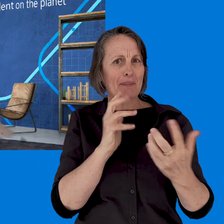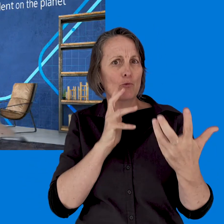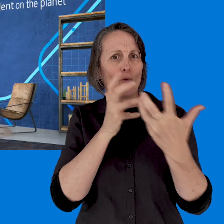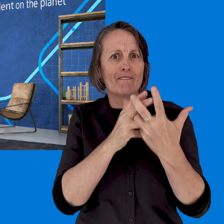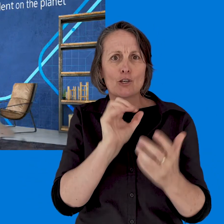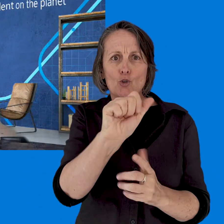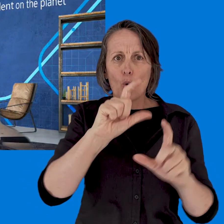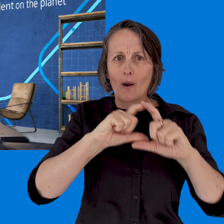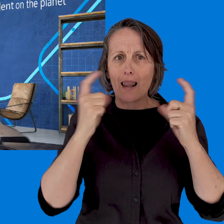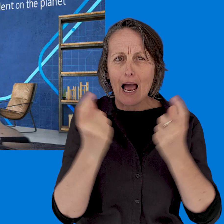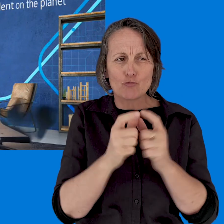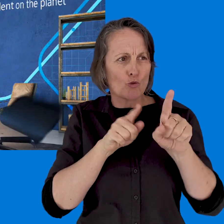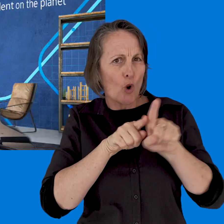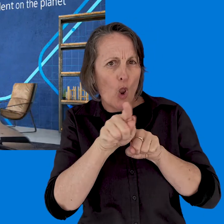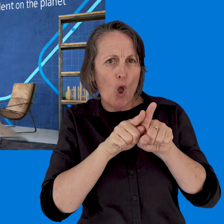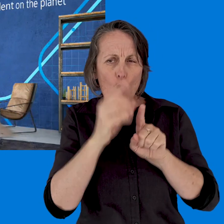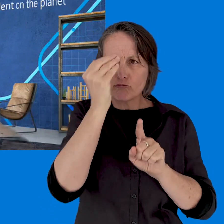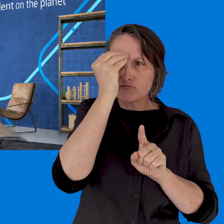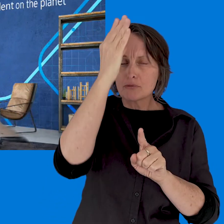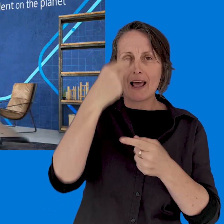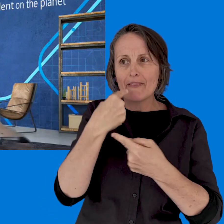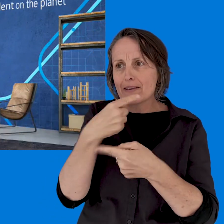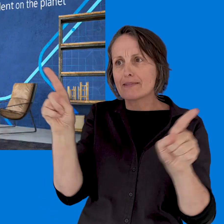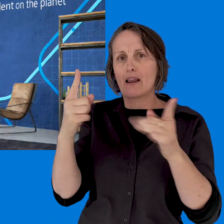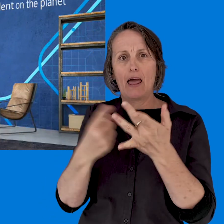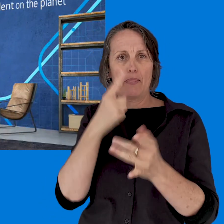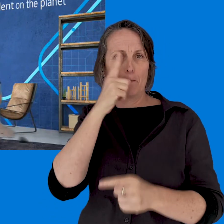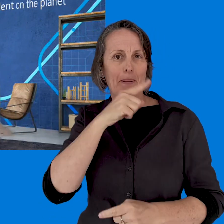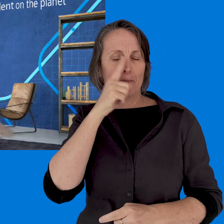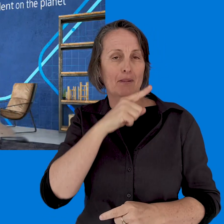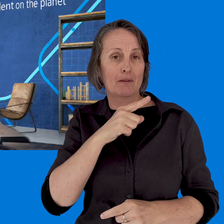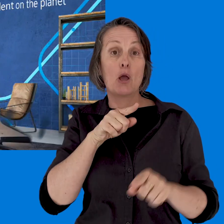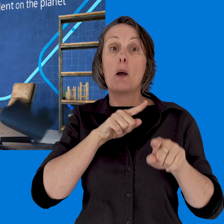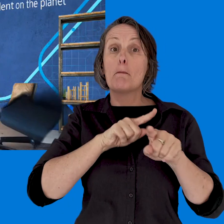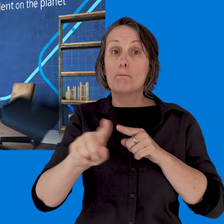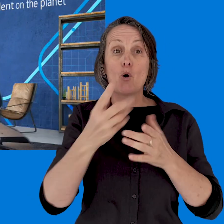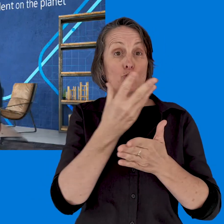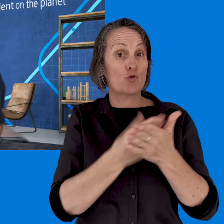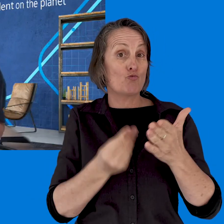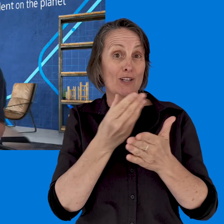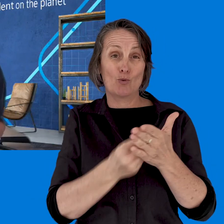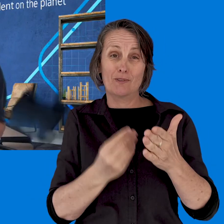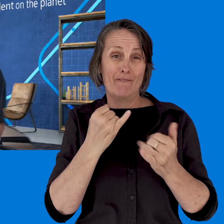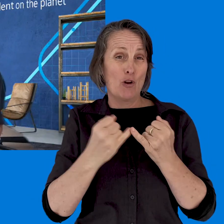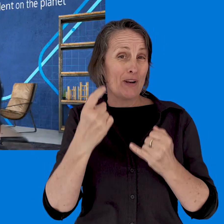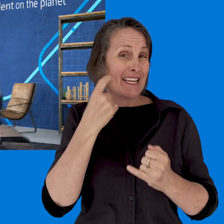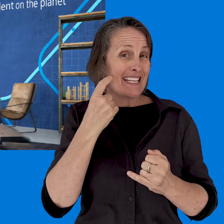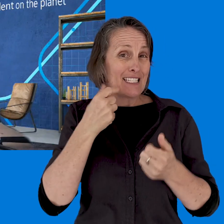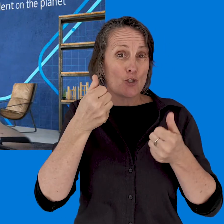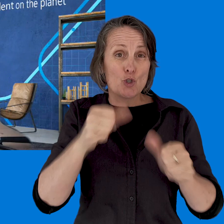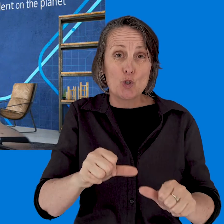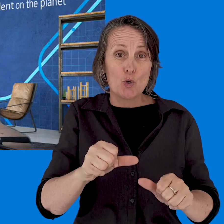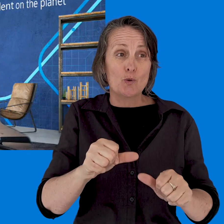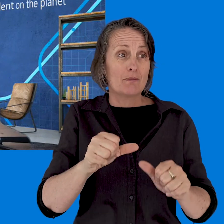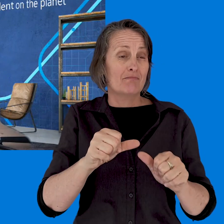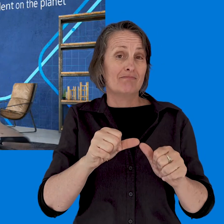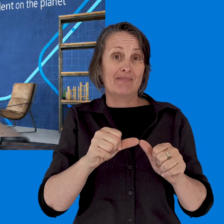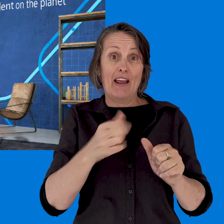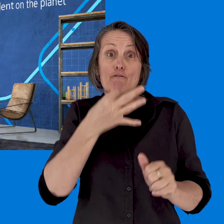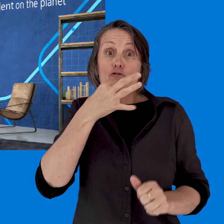Jump in, learn all about it and tell others. Because, as I said, most of these resources are really accessible. And you know, ain't gonna cost you anything.